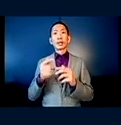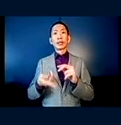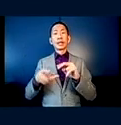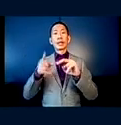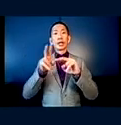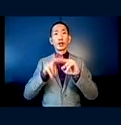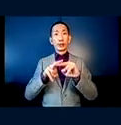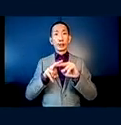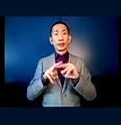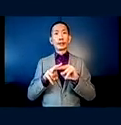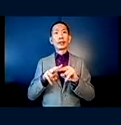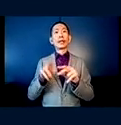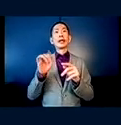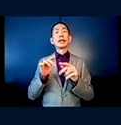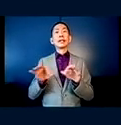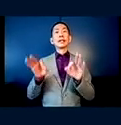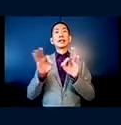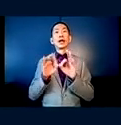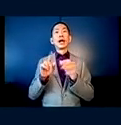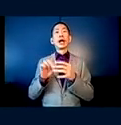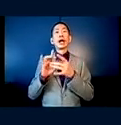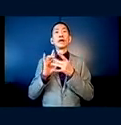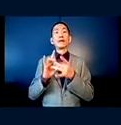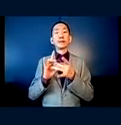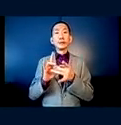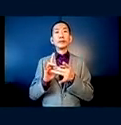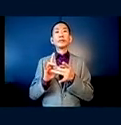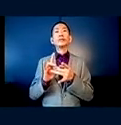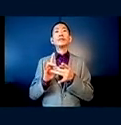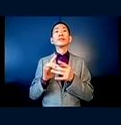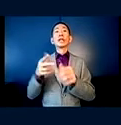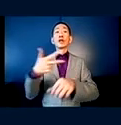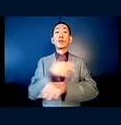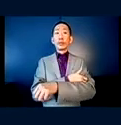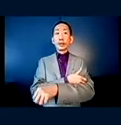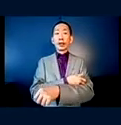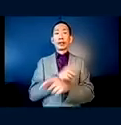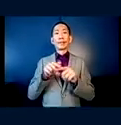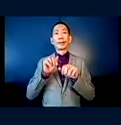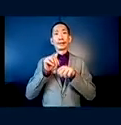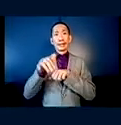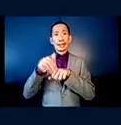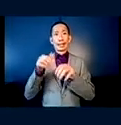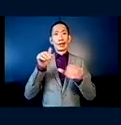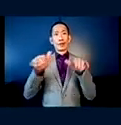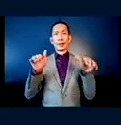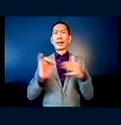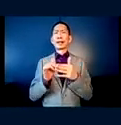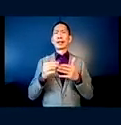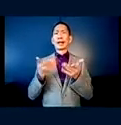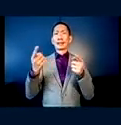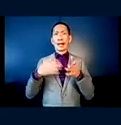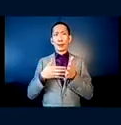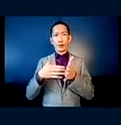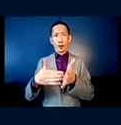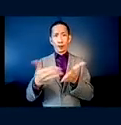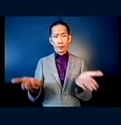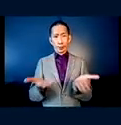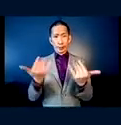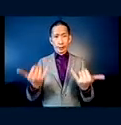ONE IS THE IDEA OF INCREASED SALIENCE OF IMMUNIZATION BY SENDING PEOPLE REMINDERS WHICH HAVE BECOME OF COURSE VERY